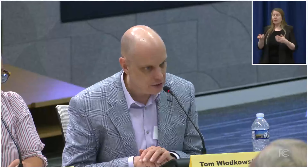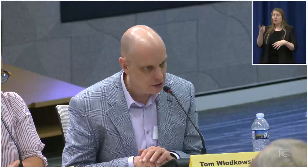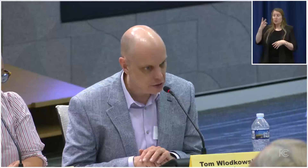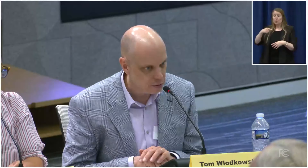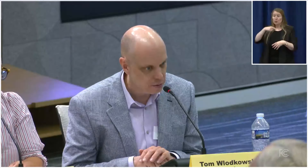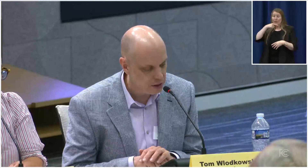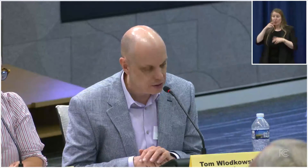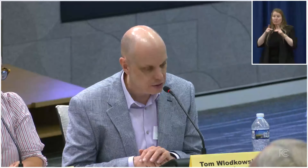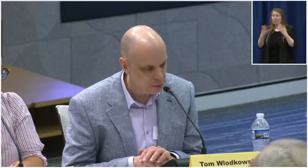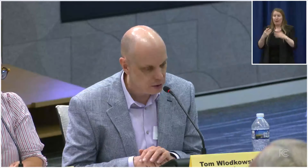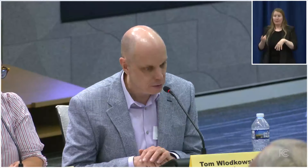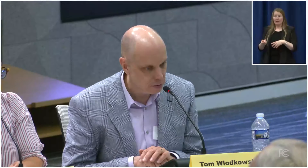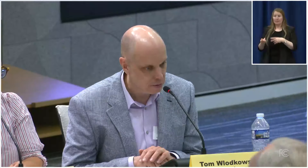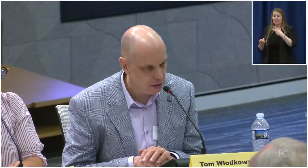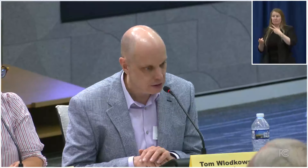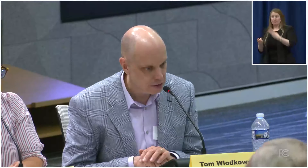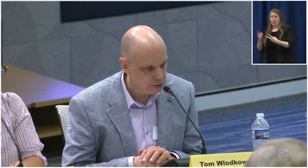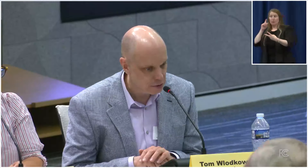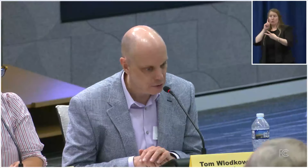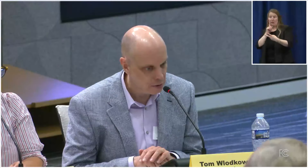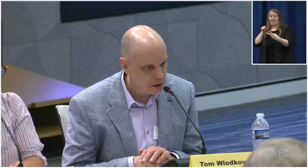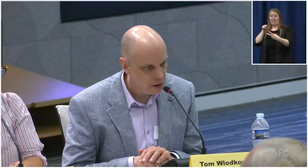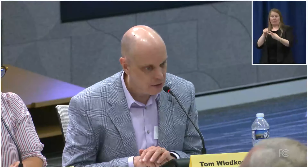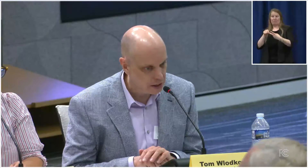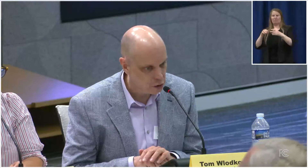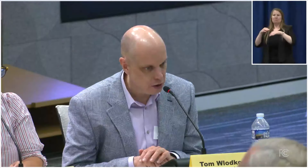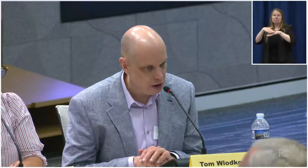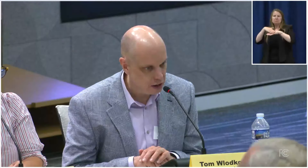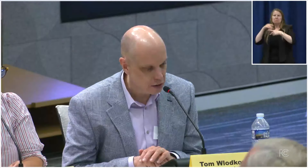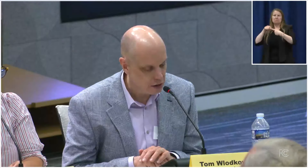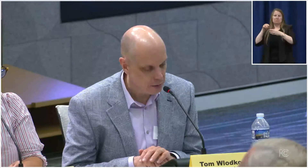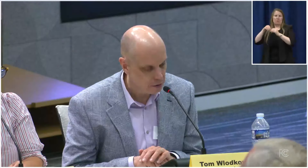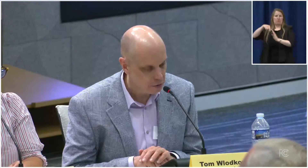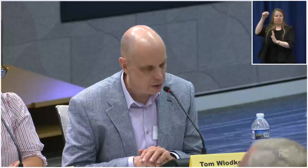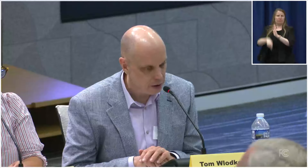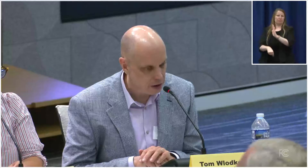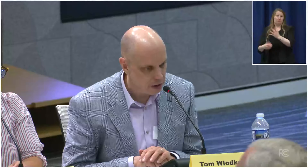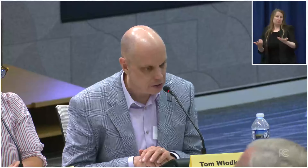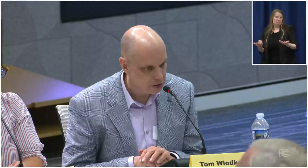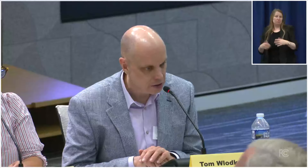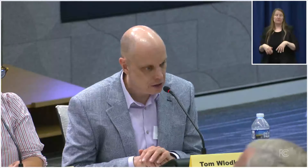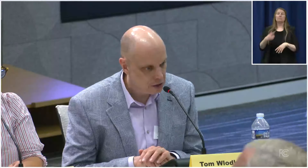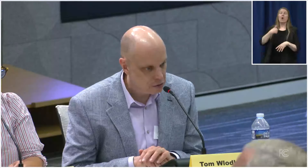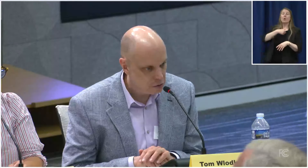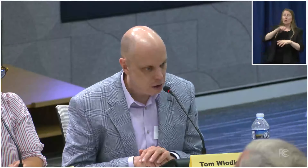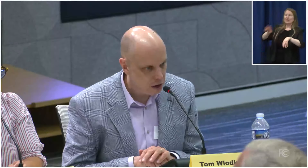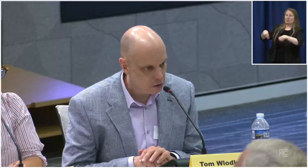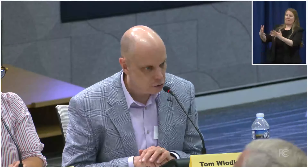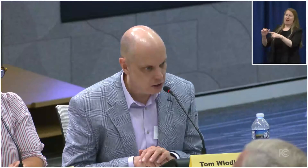CUSTOMERS OR YOU WOULD WANT THAT SAME EQUIVALENT IN THE ASL CALL CENTER, EXCEPT INSTEAD OF TWO HEARING